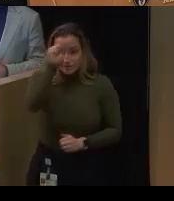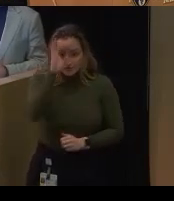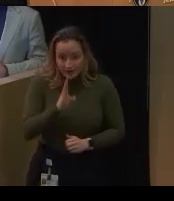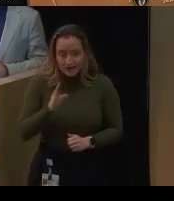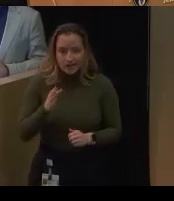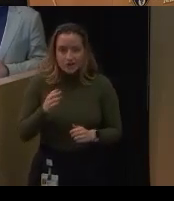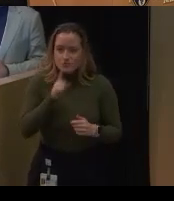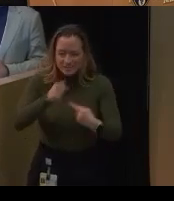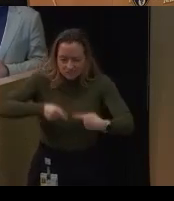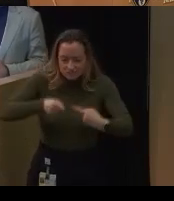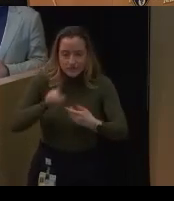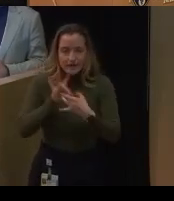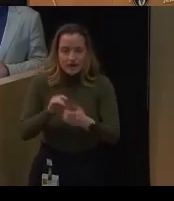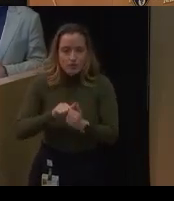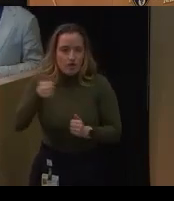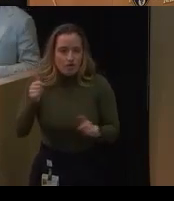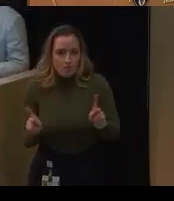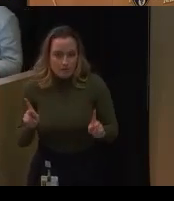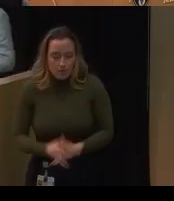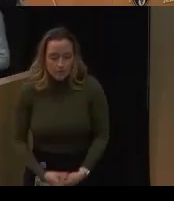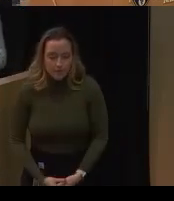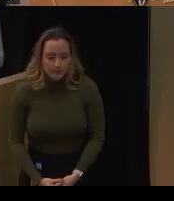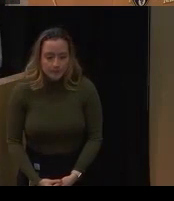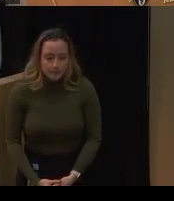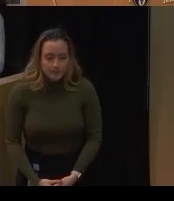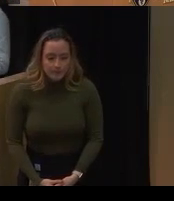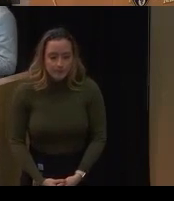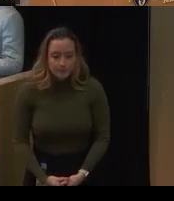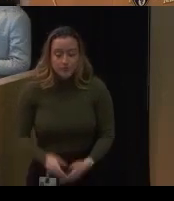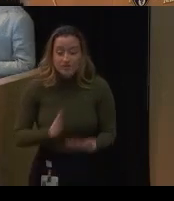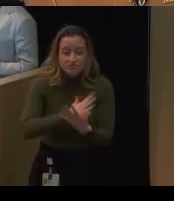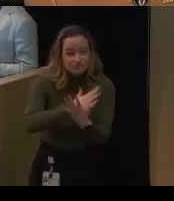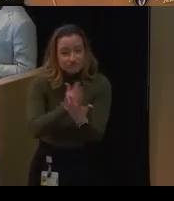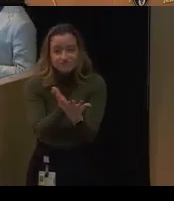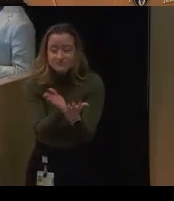and then finally we've shown across a variety of studies that neural activity